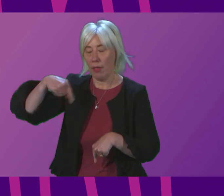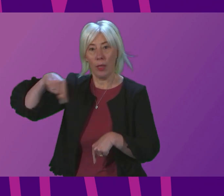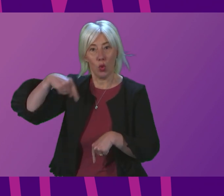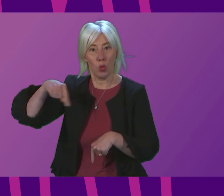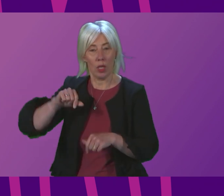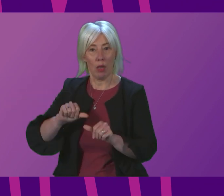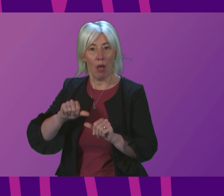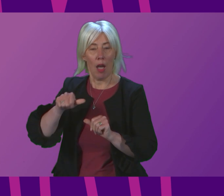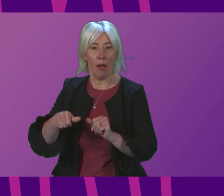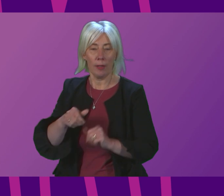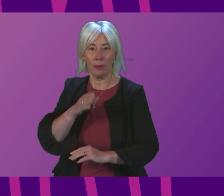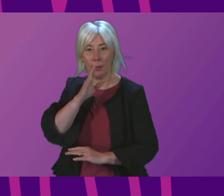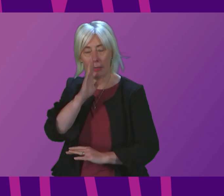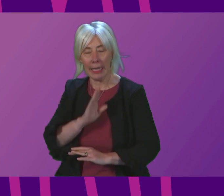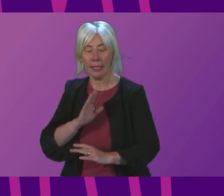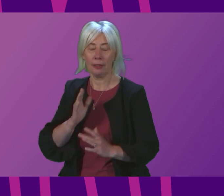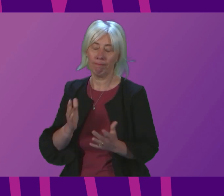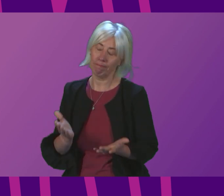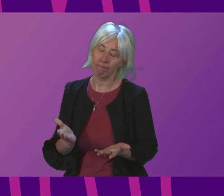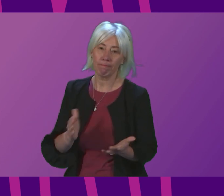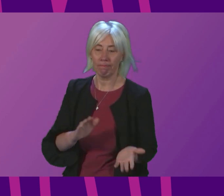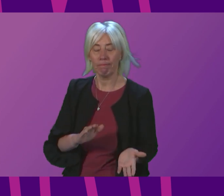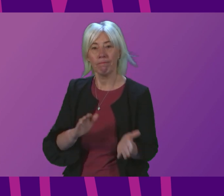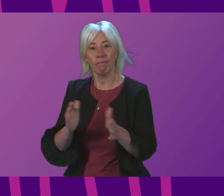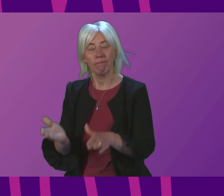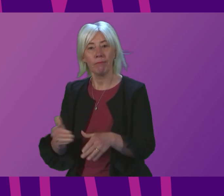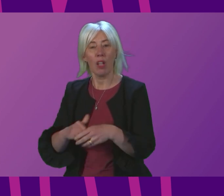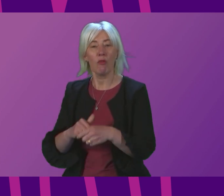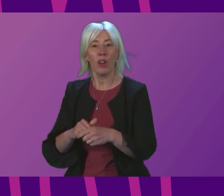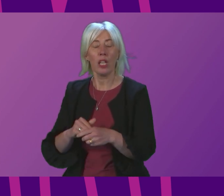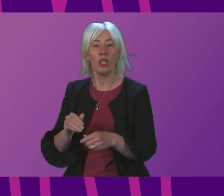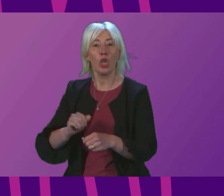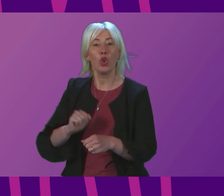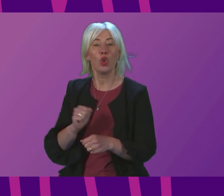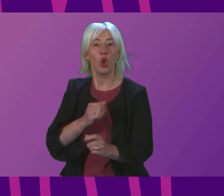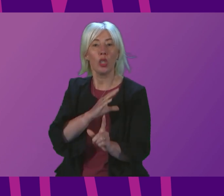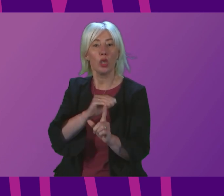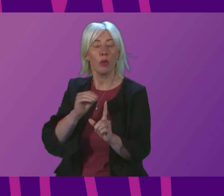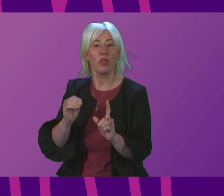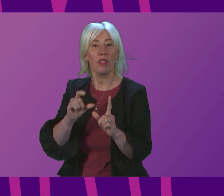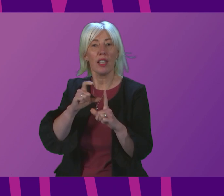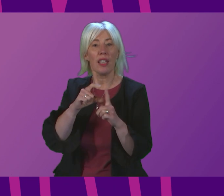the sad and untimely passing of our friend and Scottish Conservative colleague, David Hill.